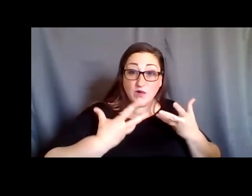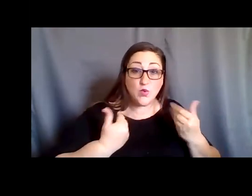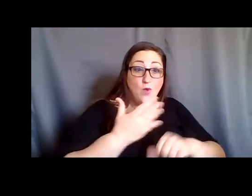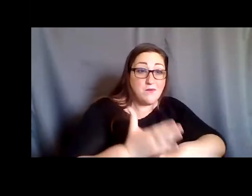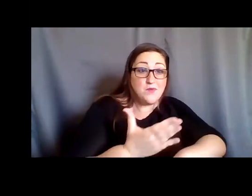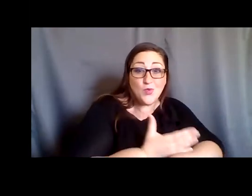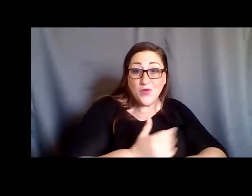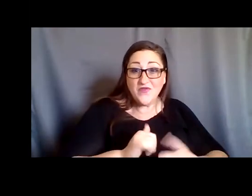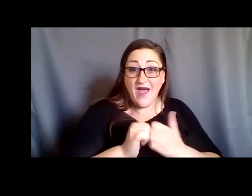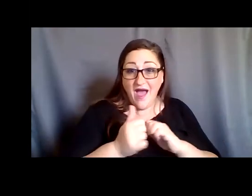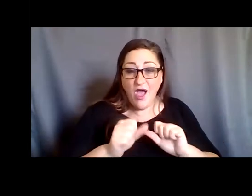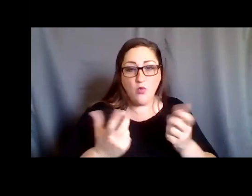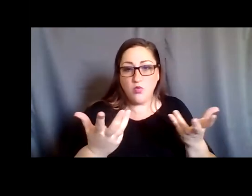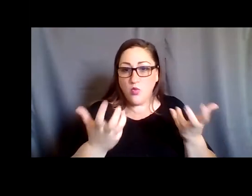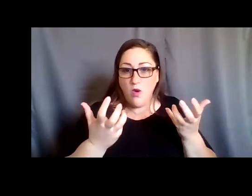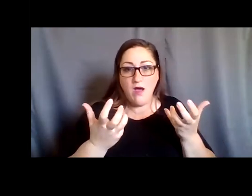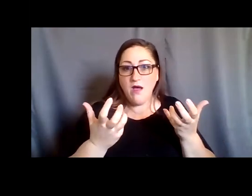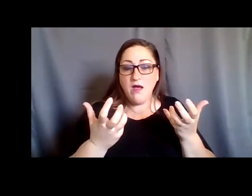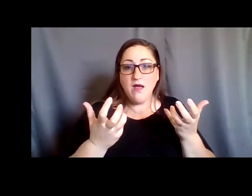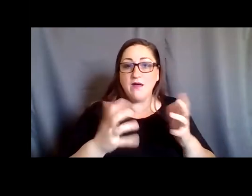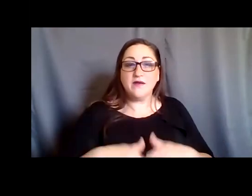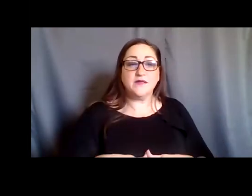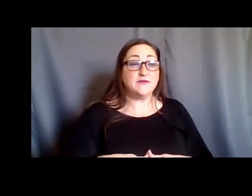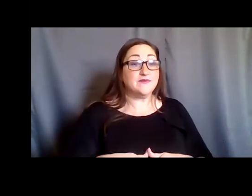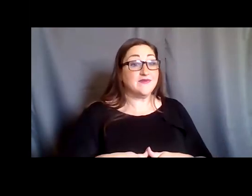Today’s conversation could not be more timely.